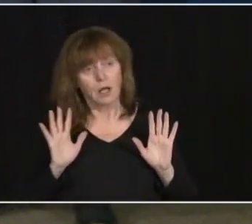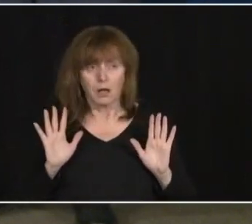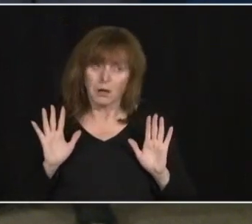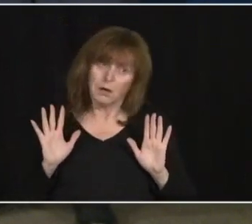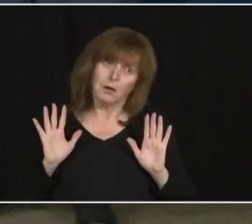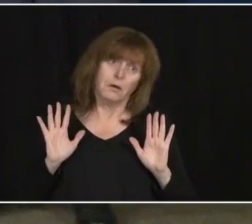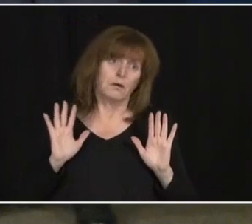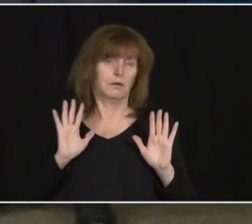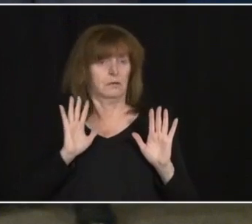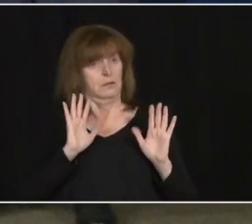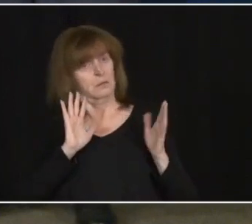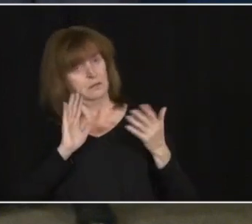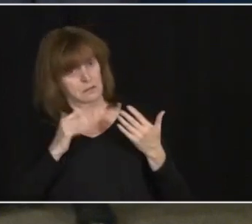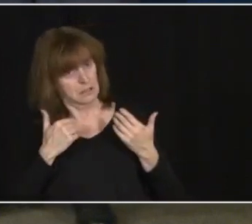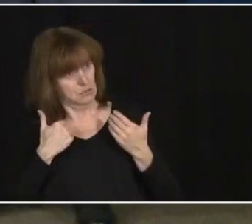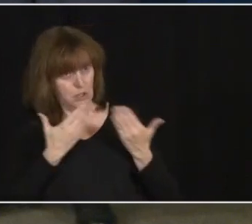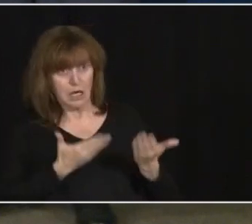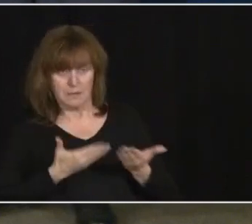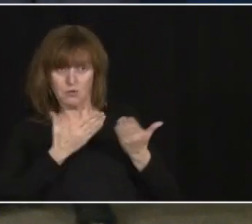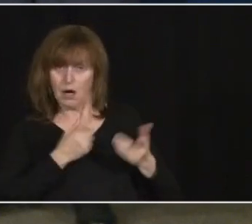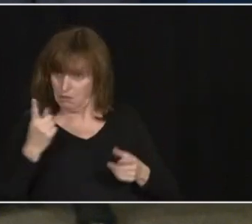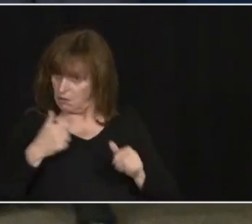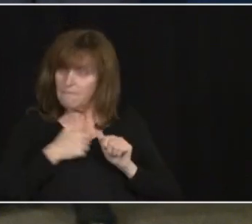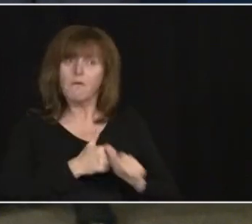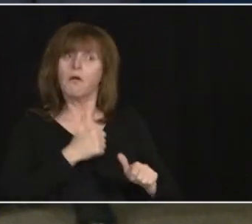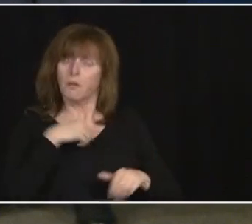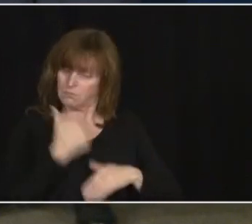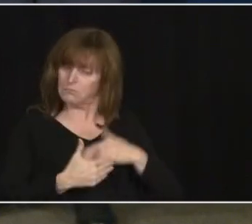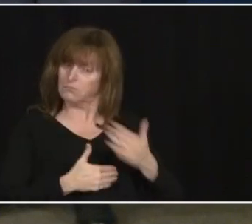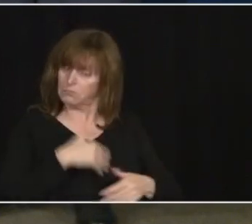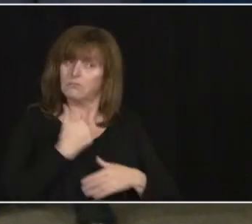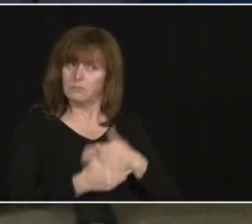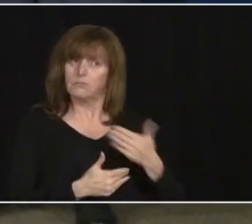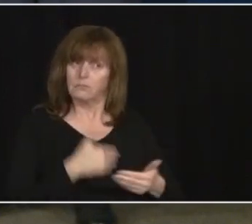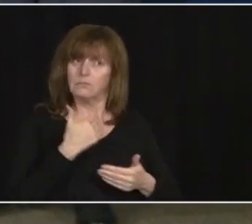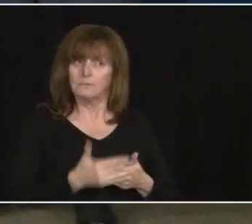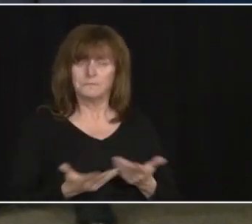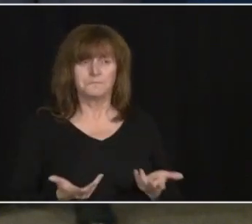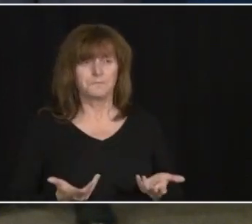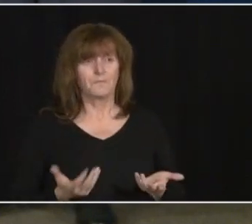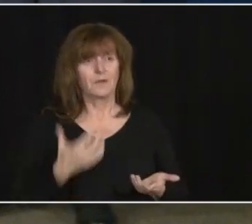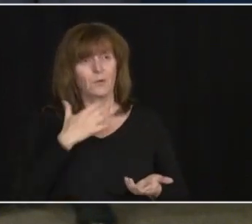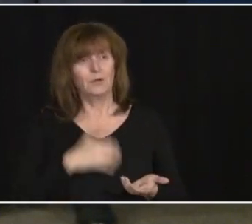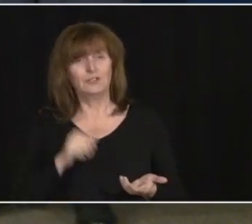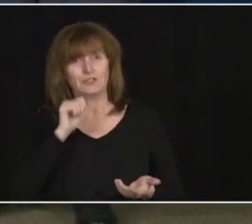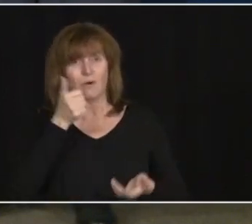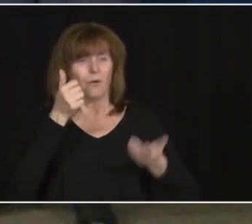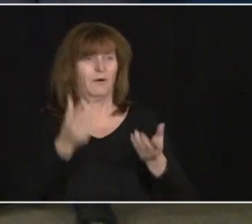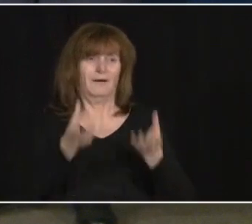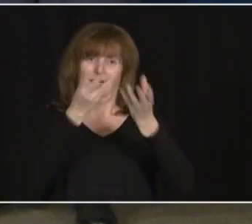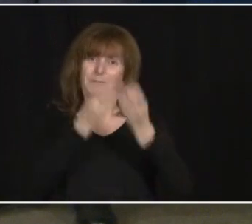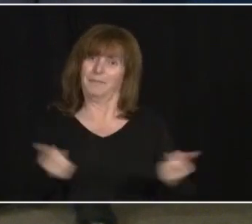forward. So all the stepless recommended are going forward and would we like to solve everything, yes, tomorrow. I would.